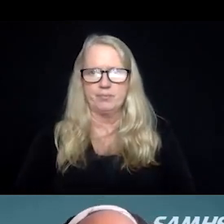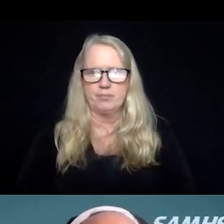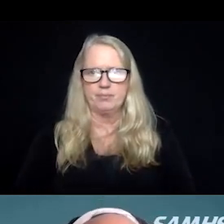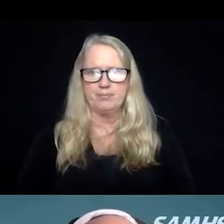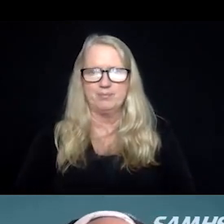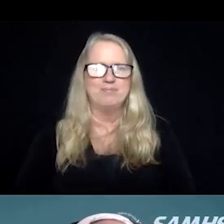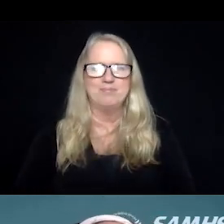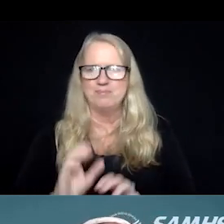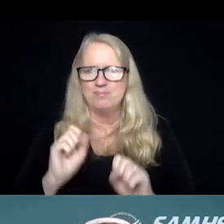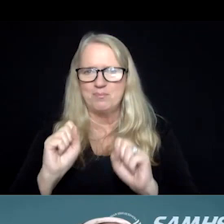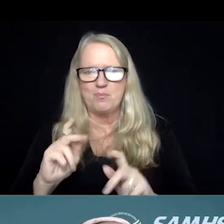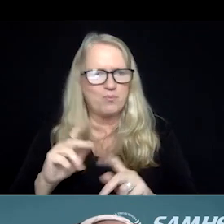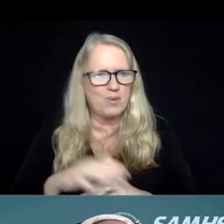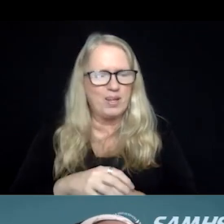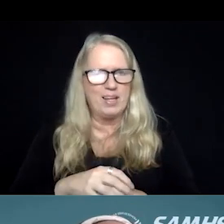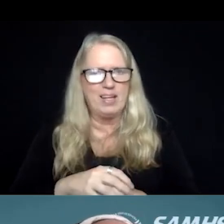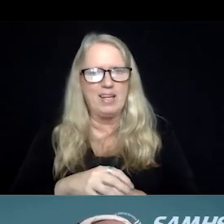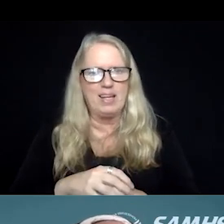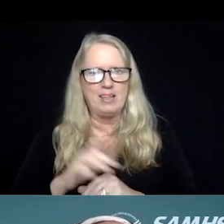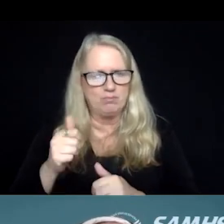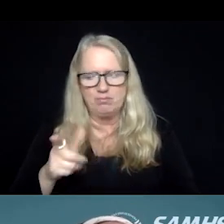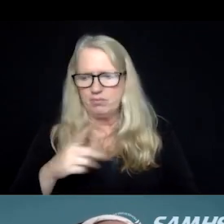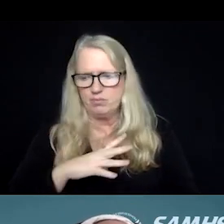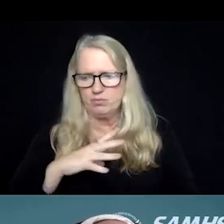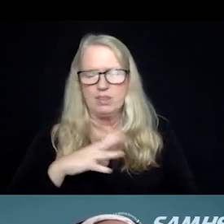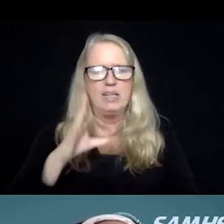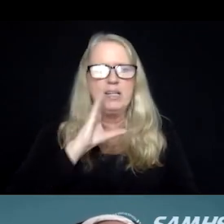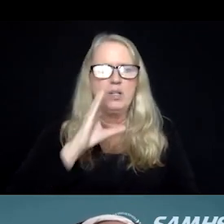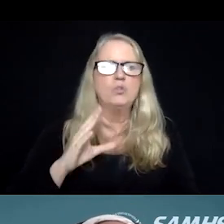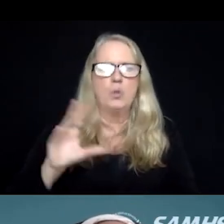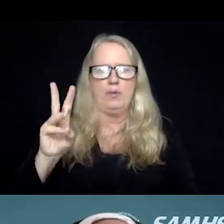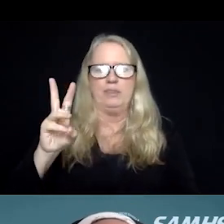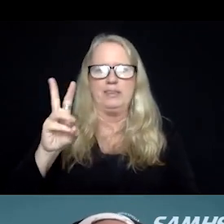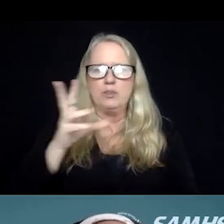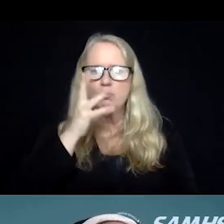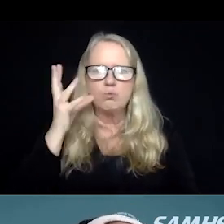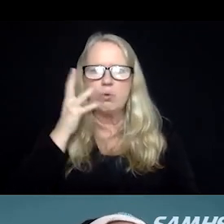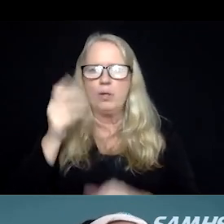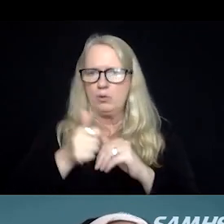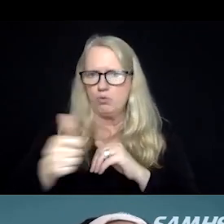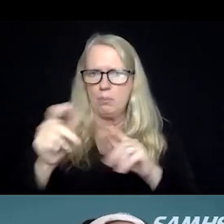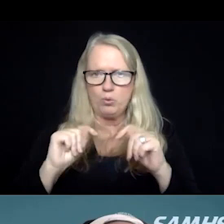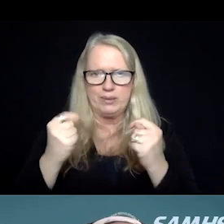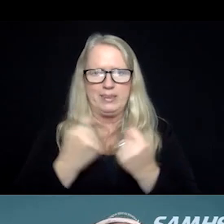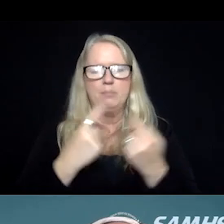SO THERE WERE SIX LOCAL TEAMS. HERE IS A LIST HERE.